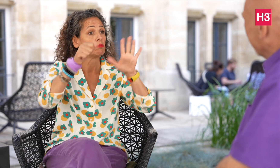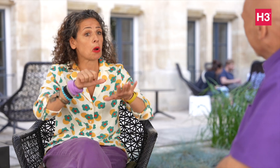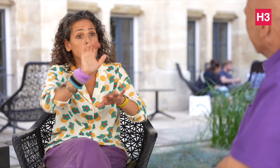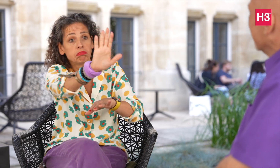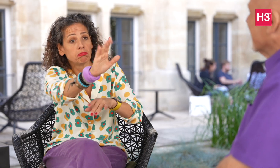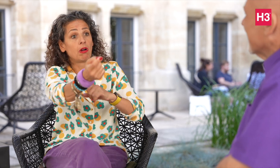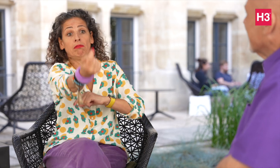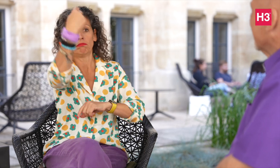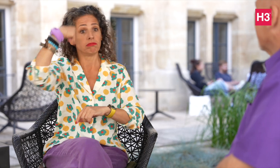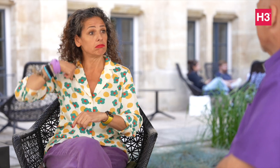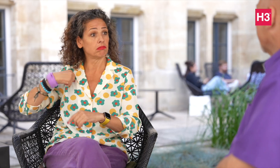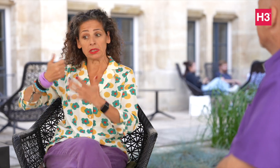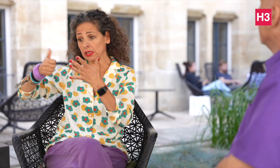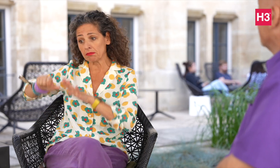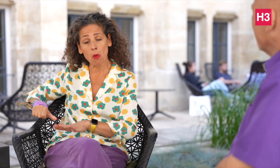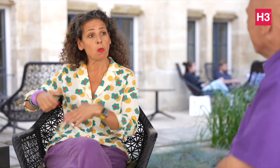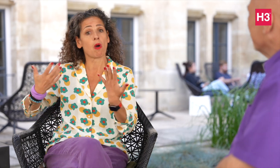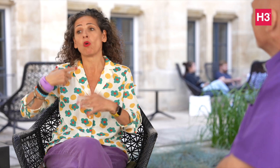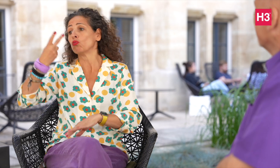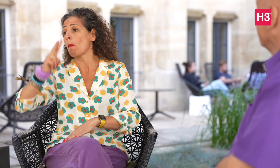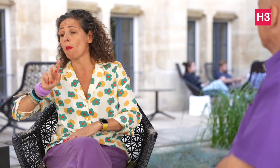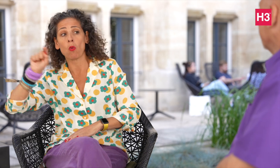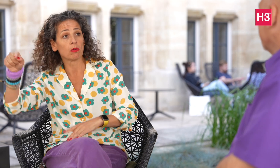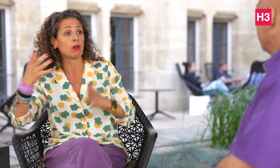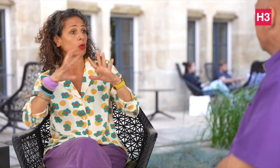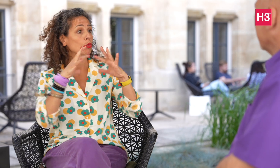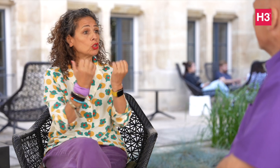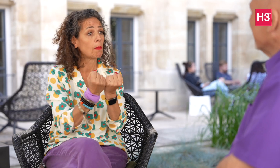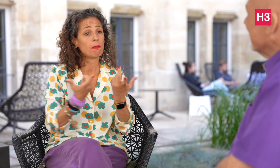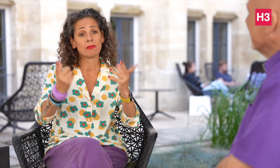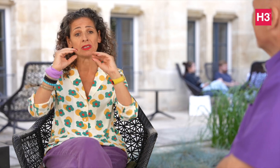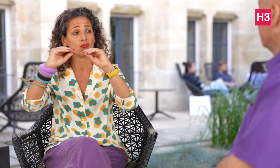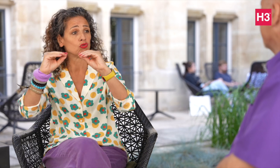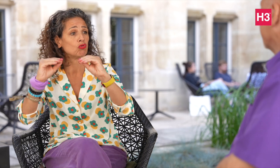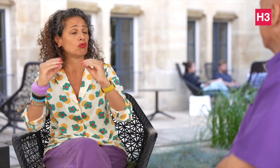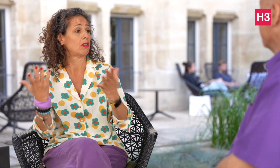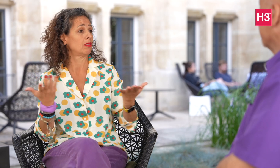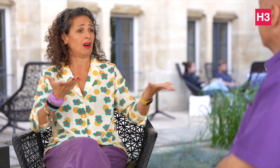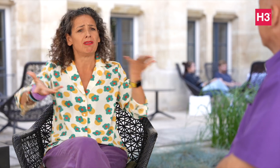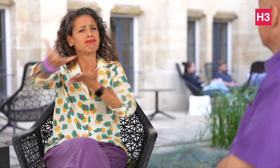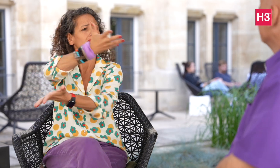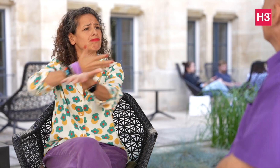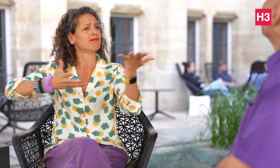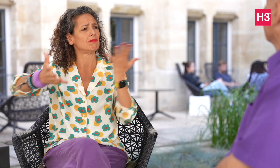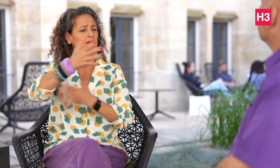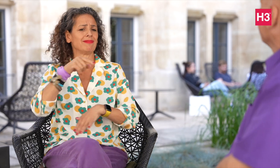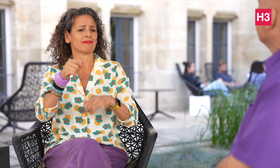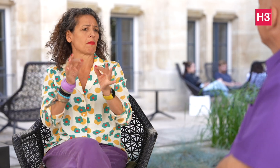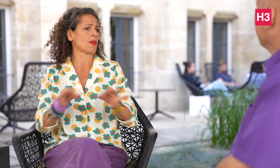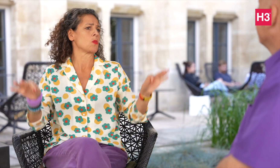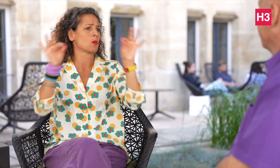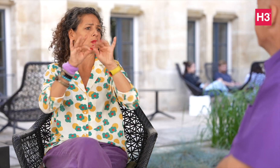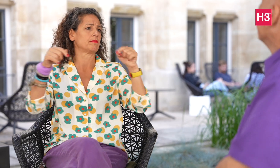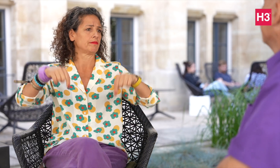Sometimes, I travel for just two months. There are courses, workshops, and so much communication — all of it happens